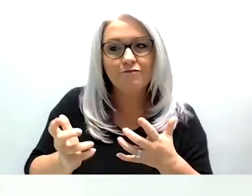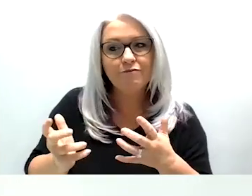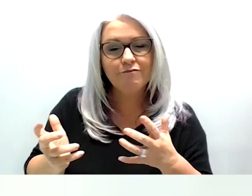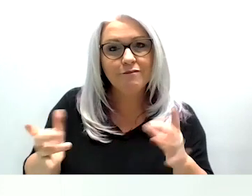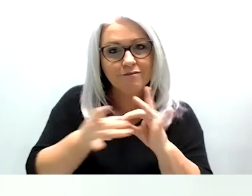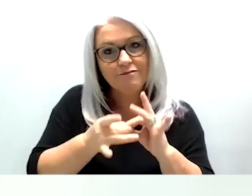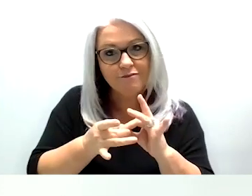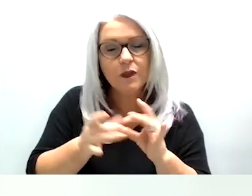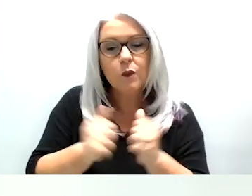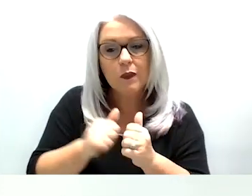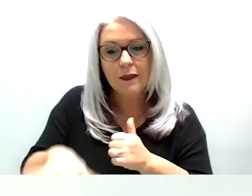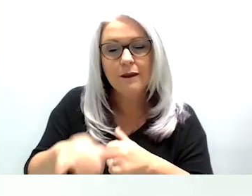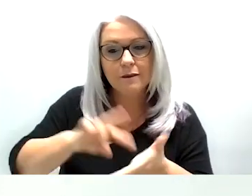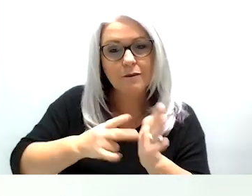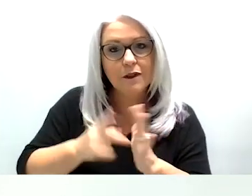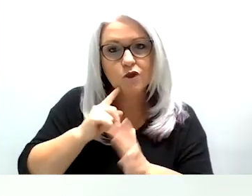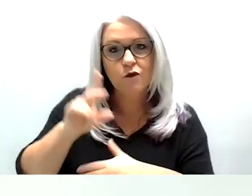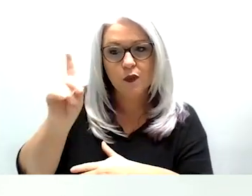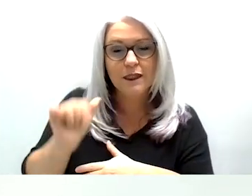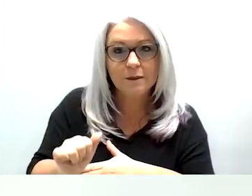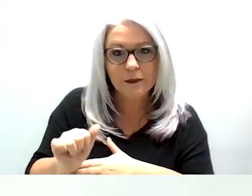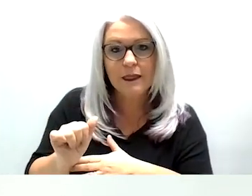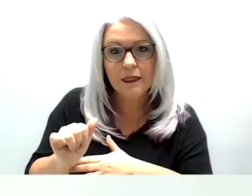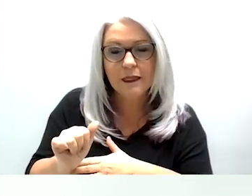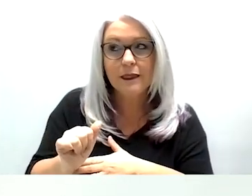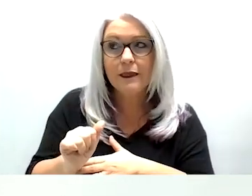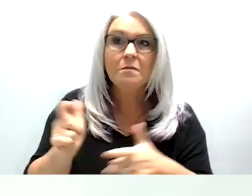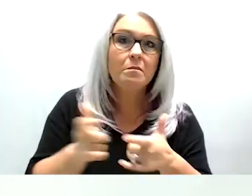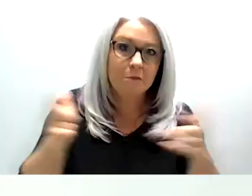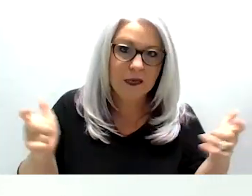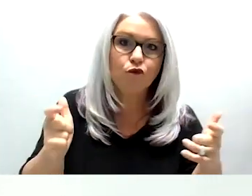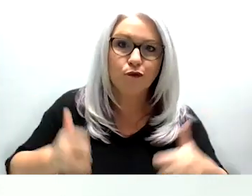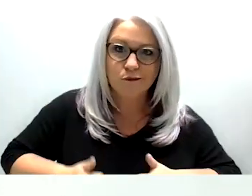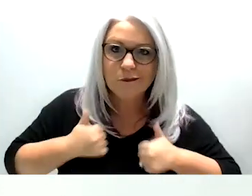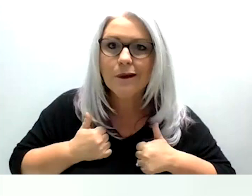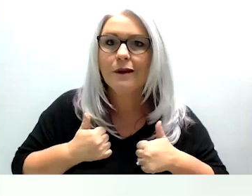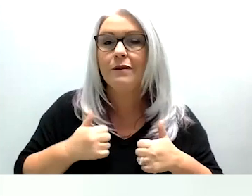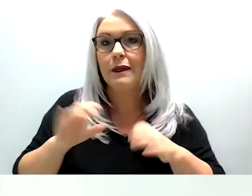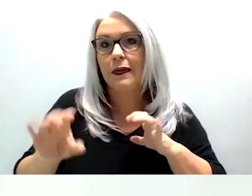disability and having an impairment of a major life activity. If you are experiencing chronic fatigue or